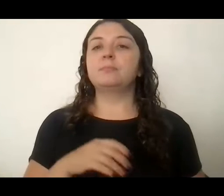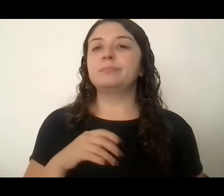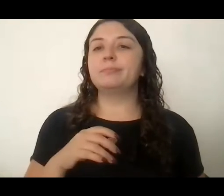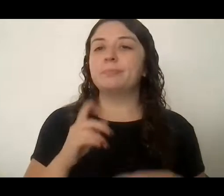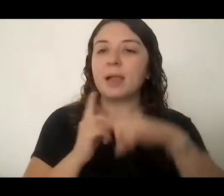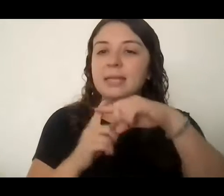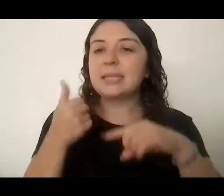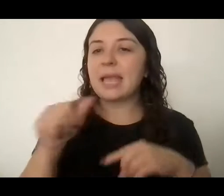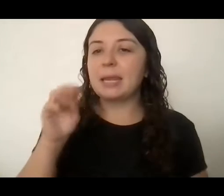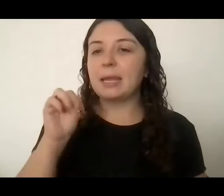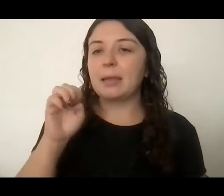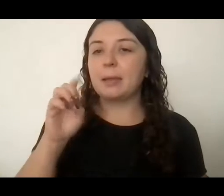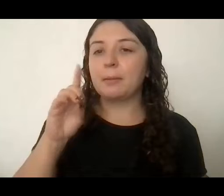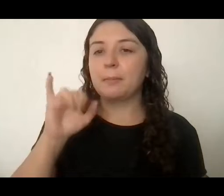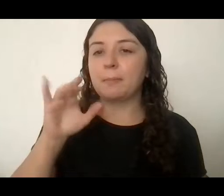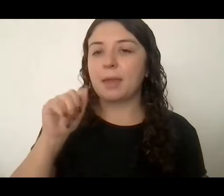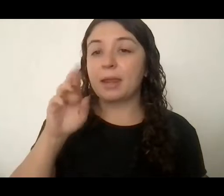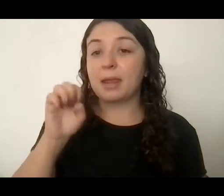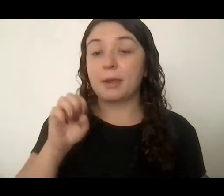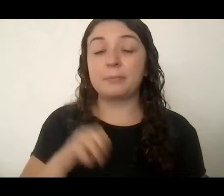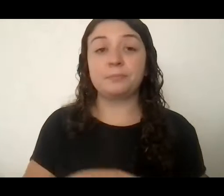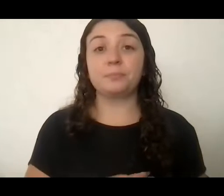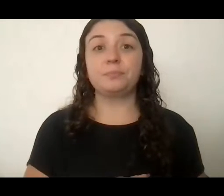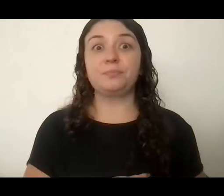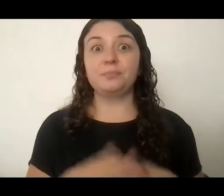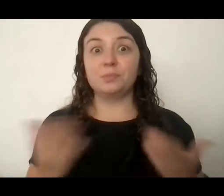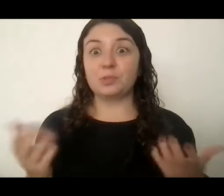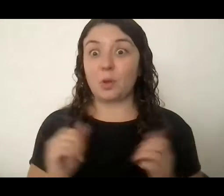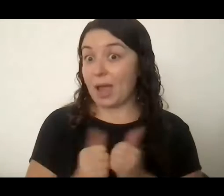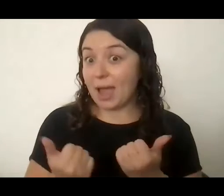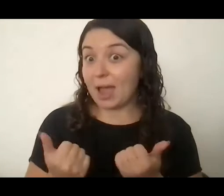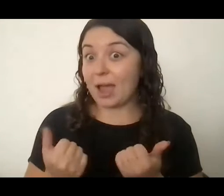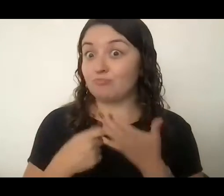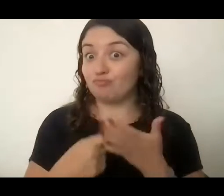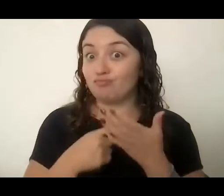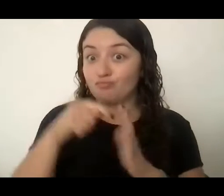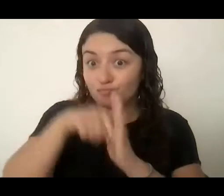To tackle this topic, what I am going to do is take just a few minutes to make sure everybody